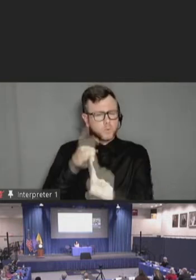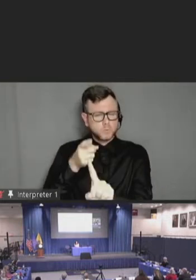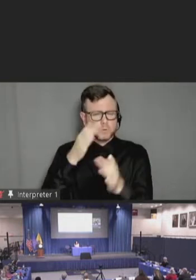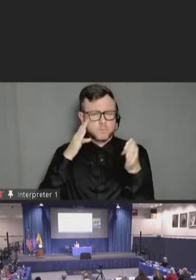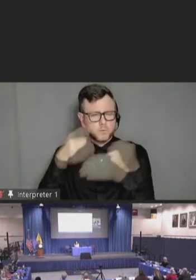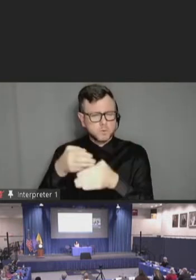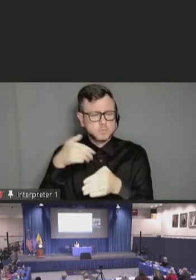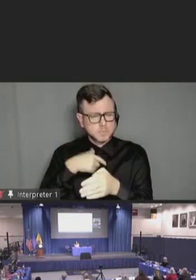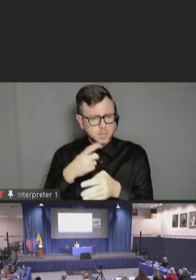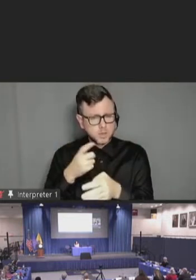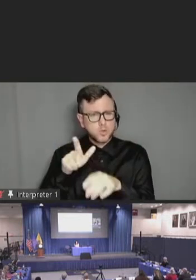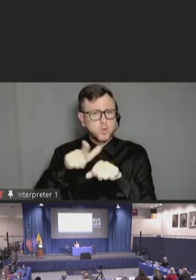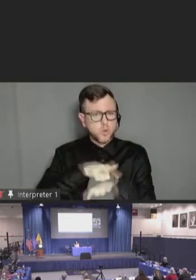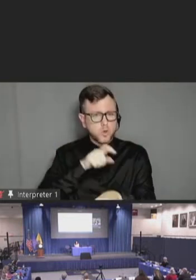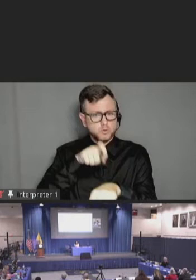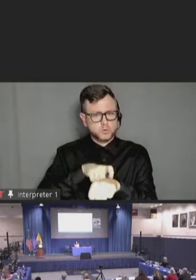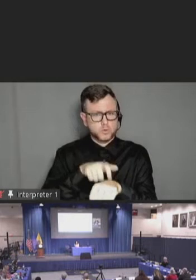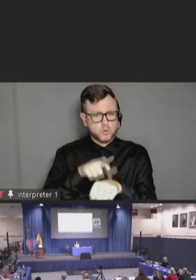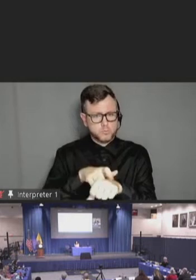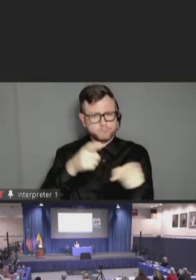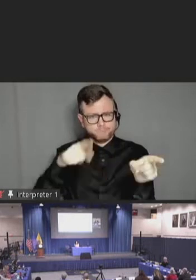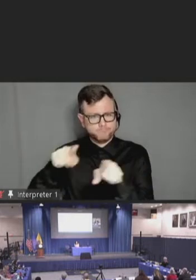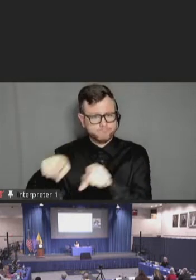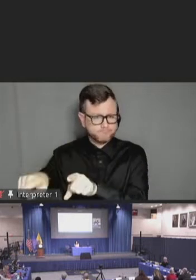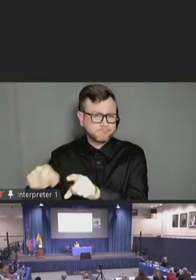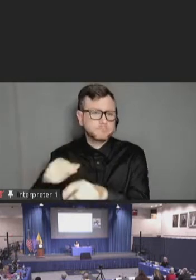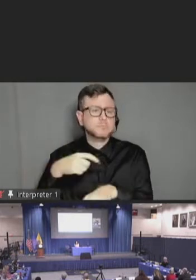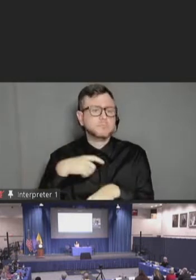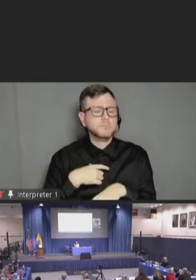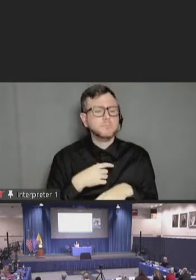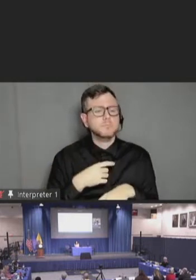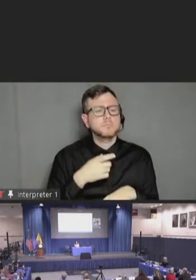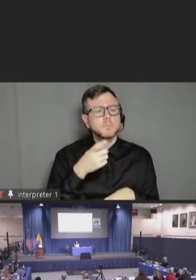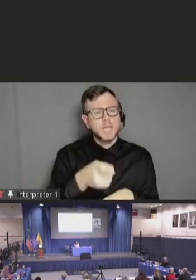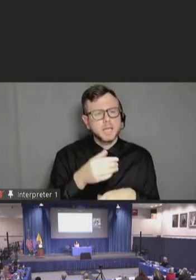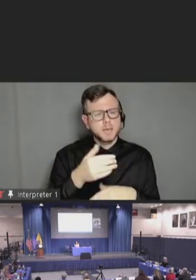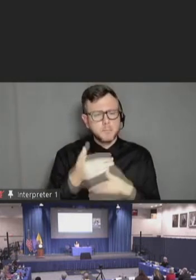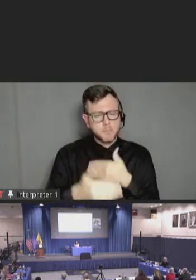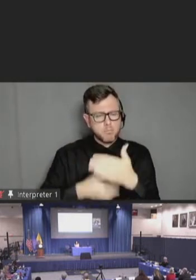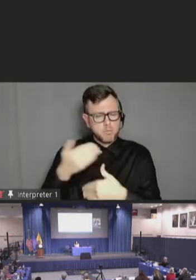And then discussed key methodologic considerations.